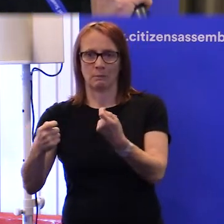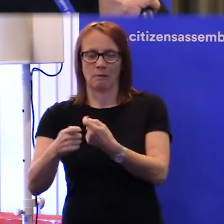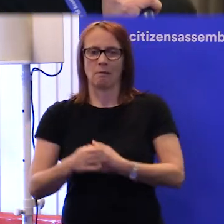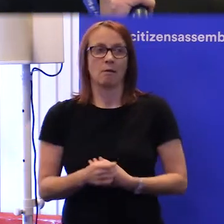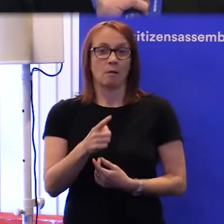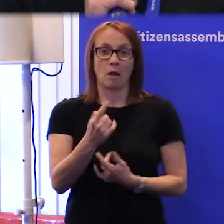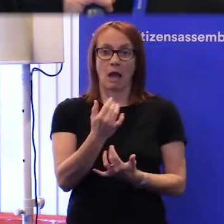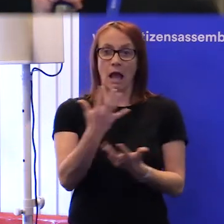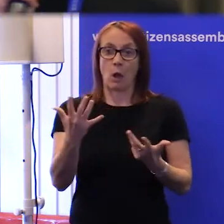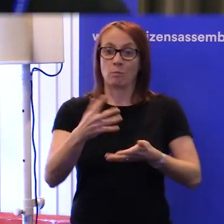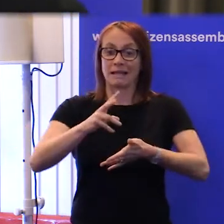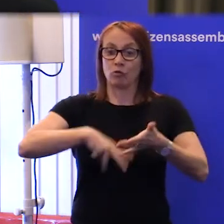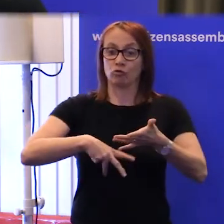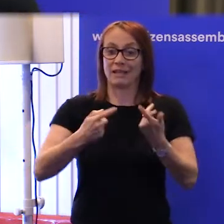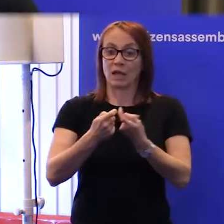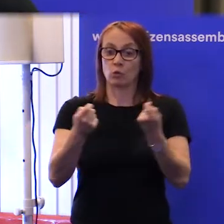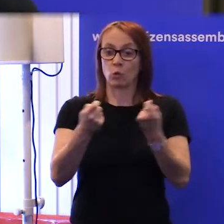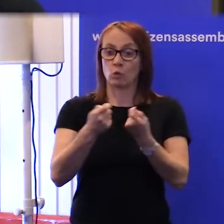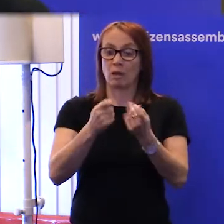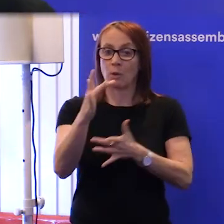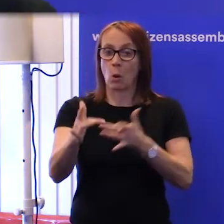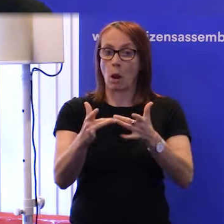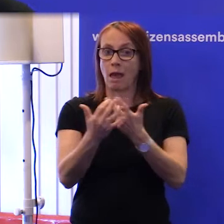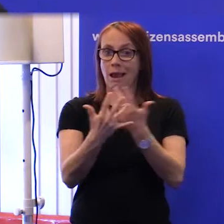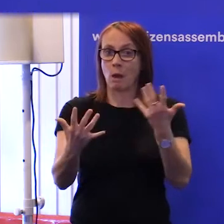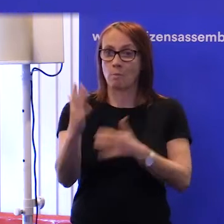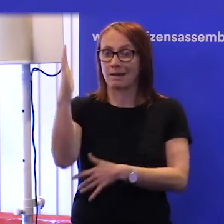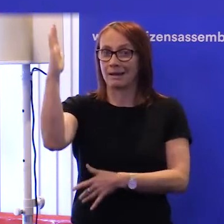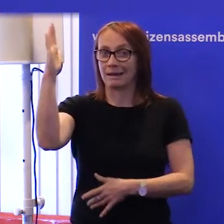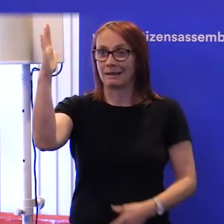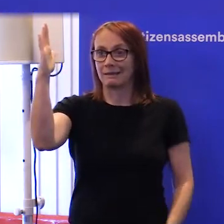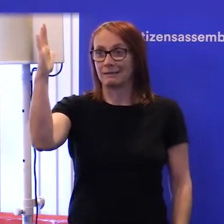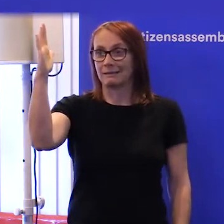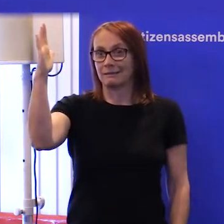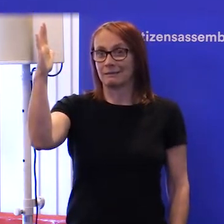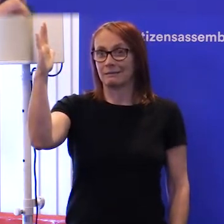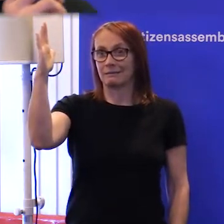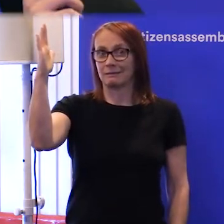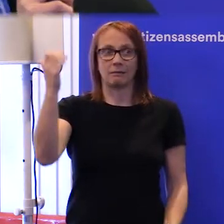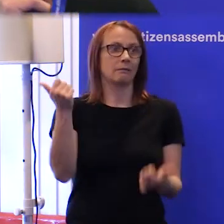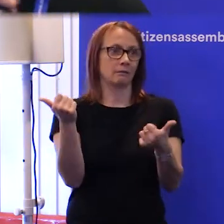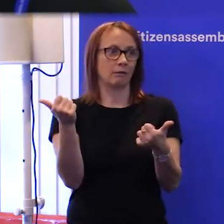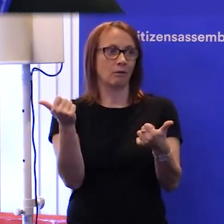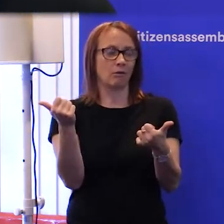many people still read a newspaper online or rescued okay so that's much